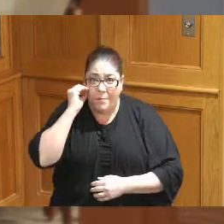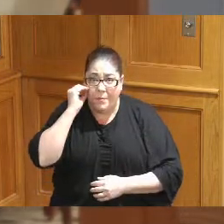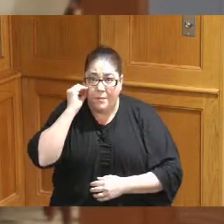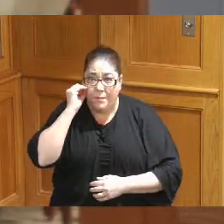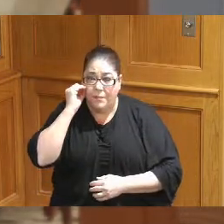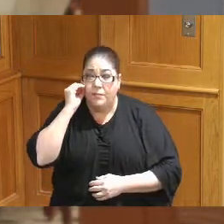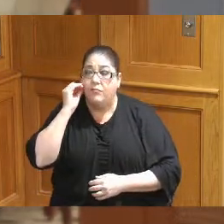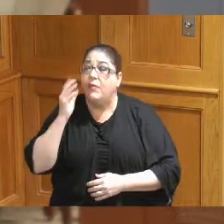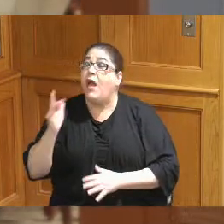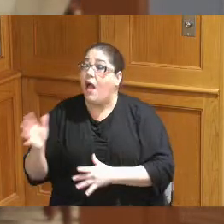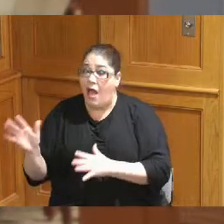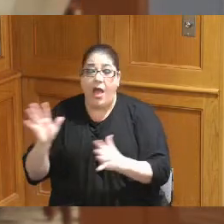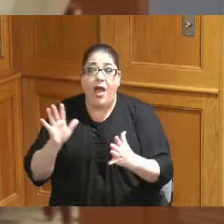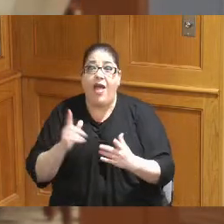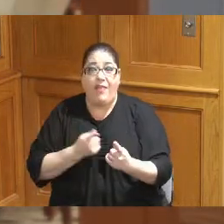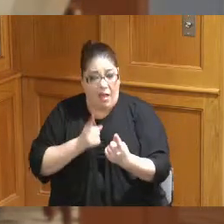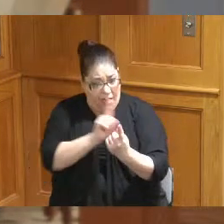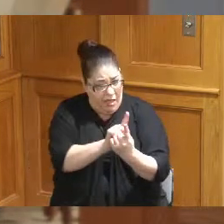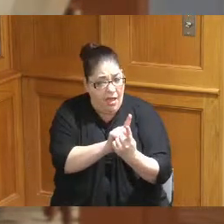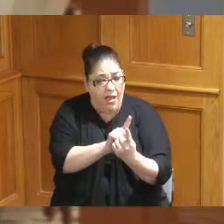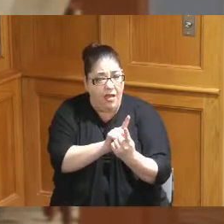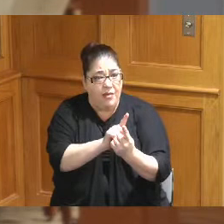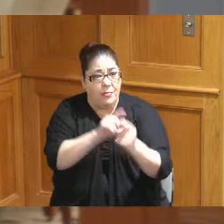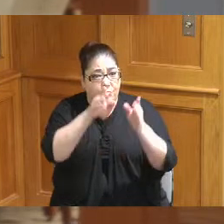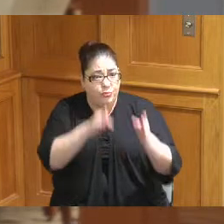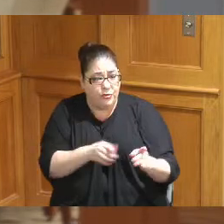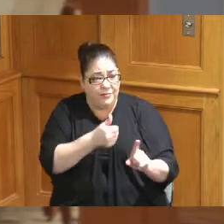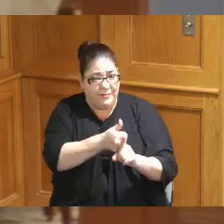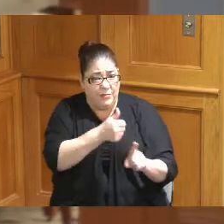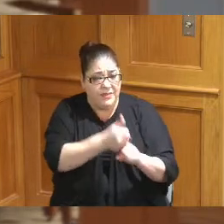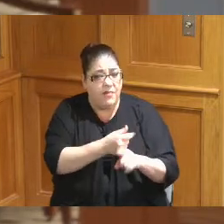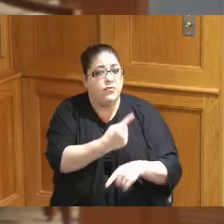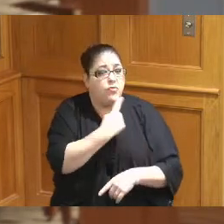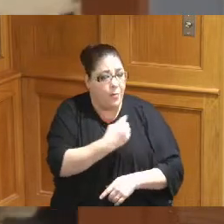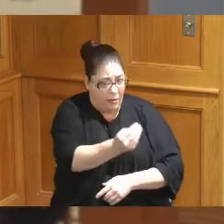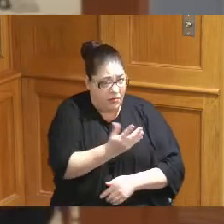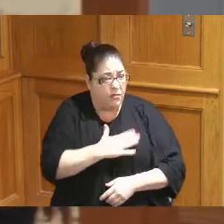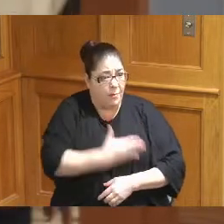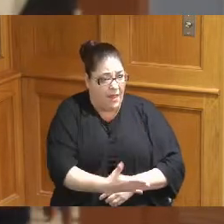run into a Where Do We Go From Here situation when you find out the person isn't homeless